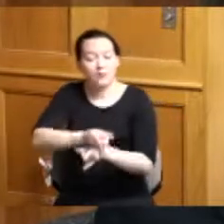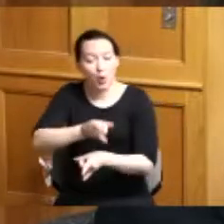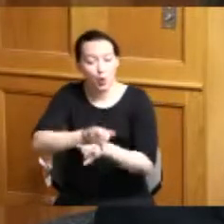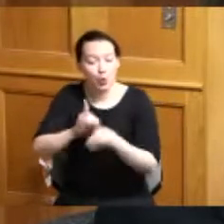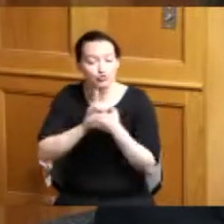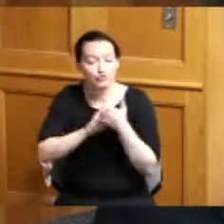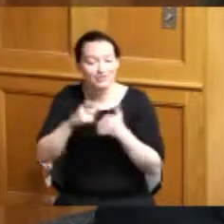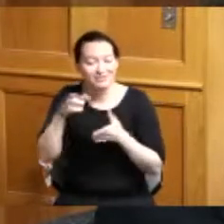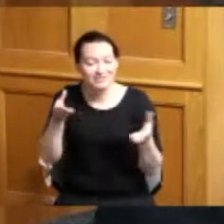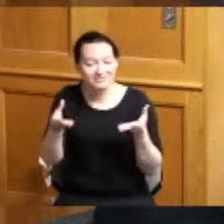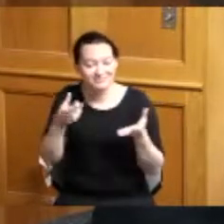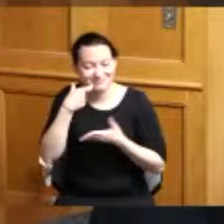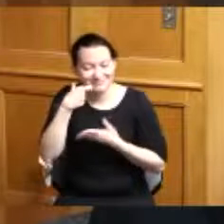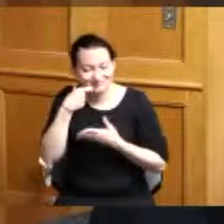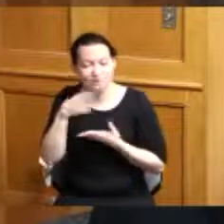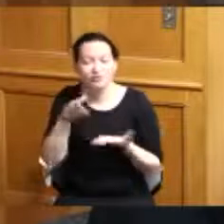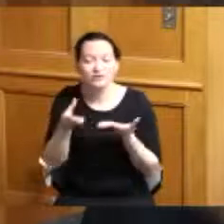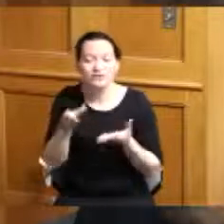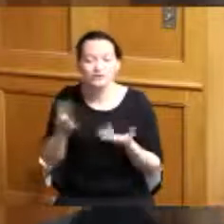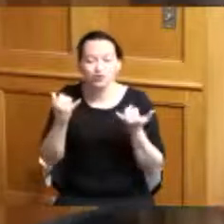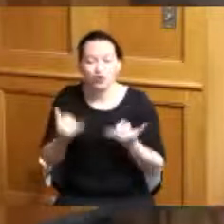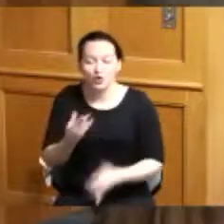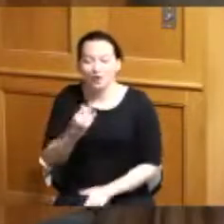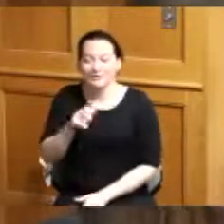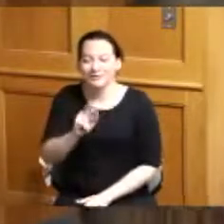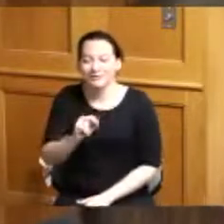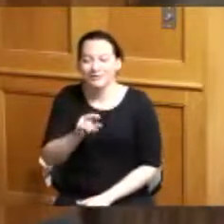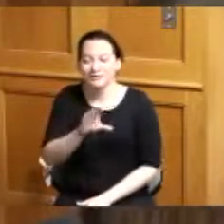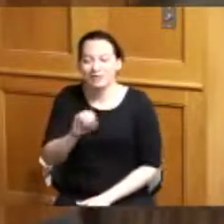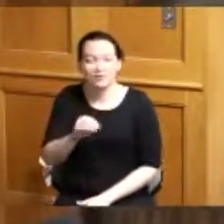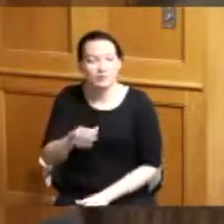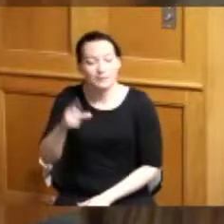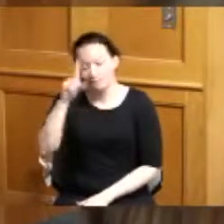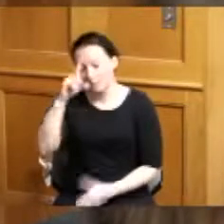Services Board to become the current Hamilton County Mental Health and Recovery Services Board